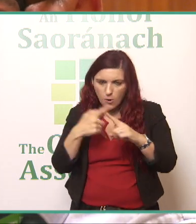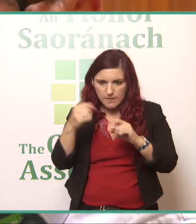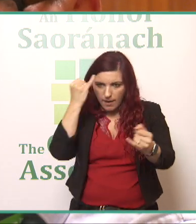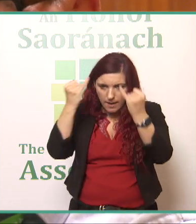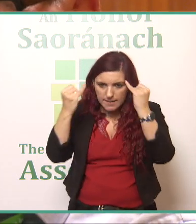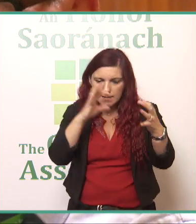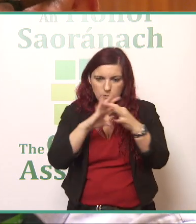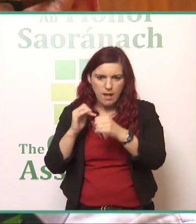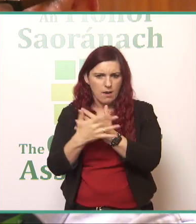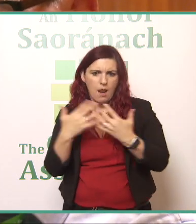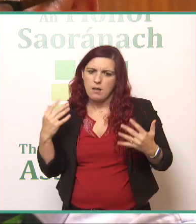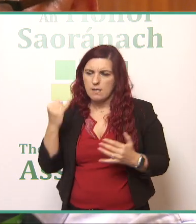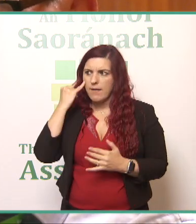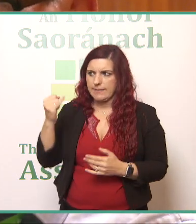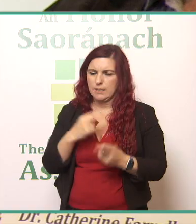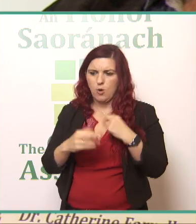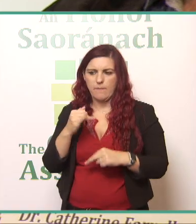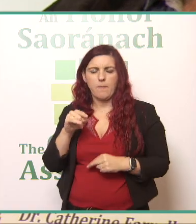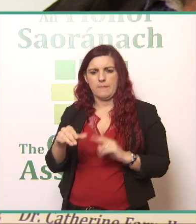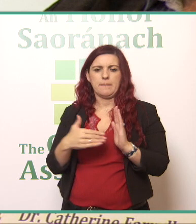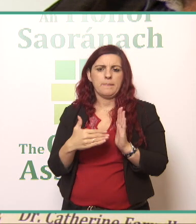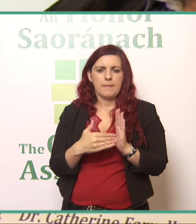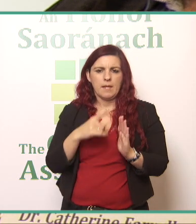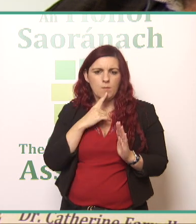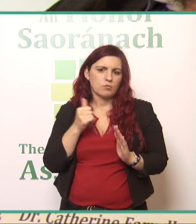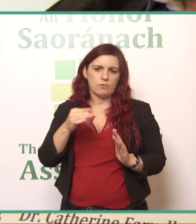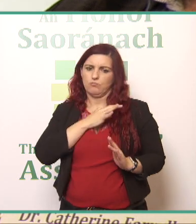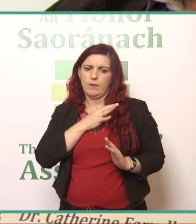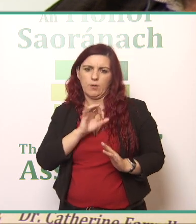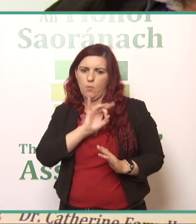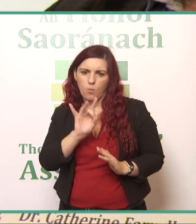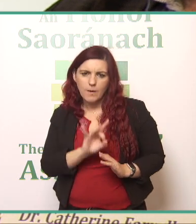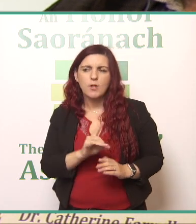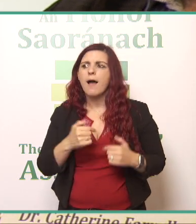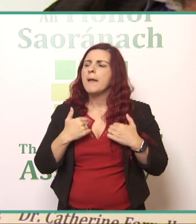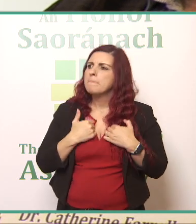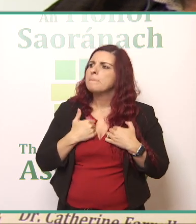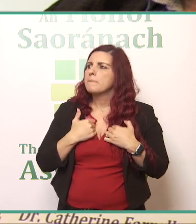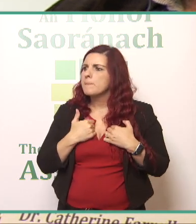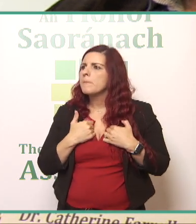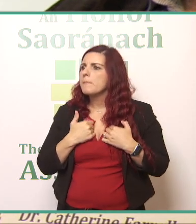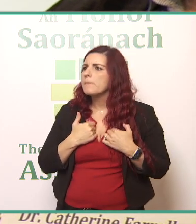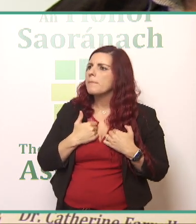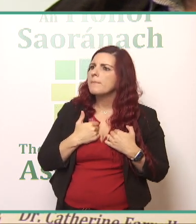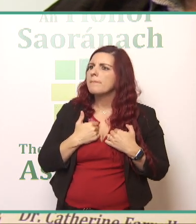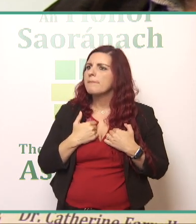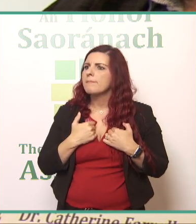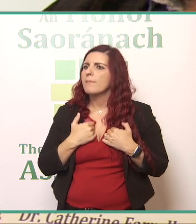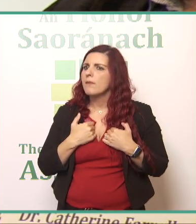lots of ideas coming forward but it's it's a really good question I'm I I'm confident there